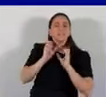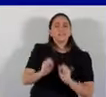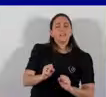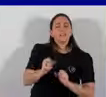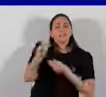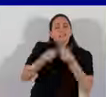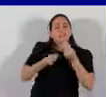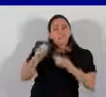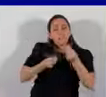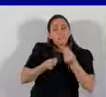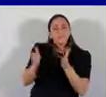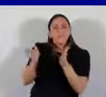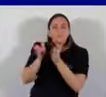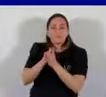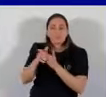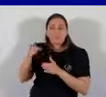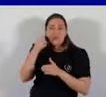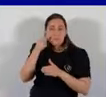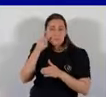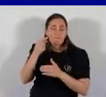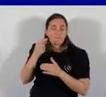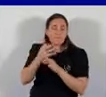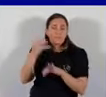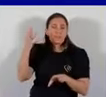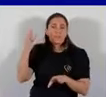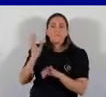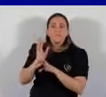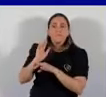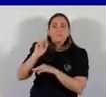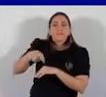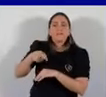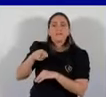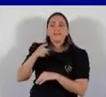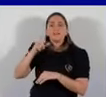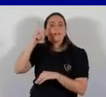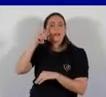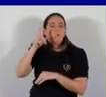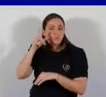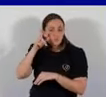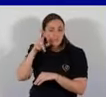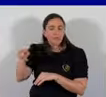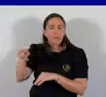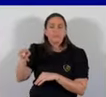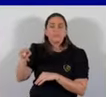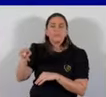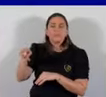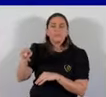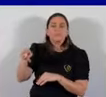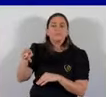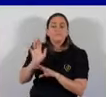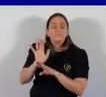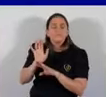Together with what was being worked on In the finance department with Pablo Cuarau